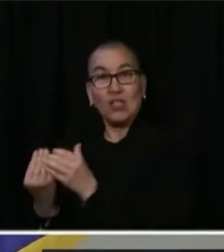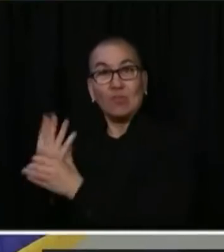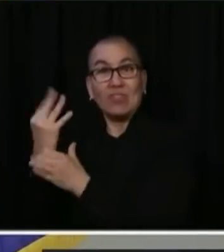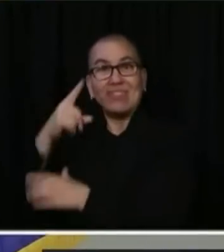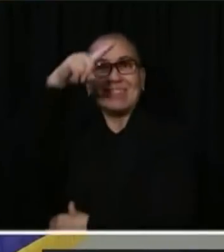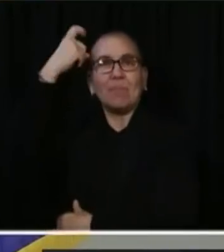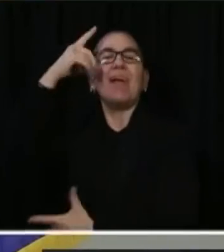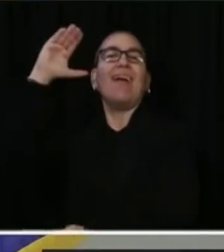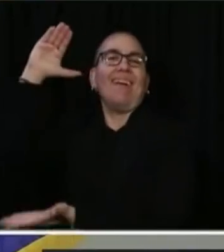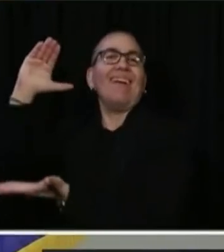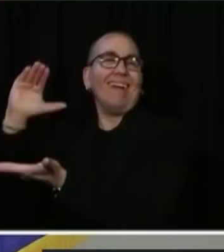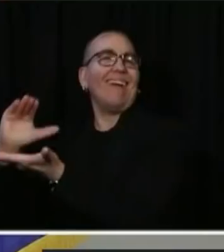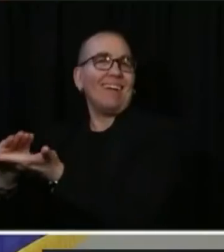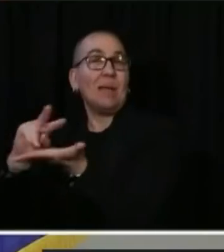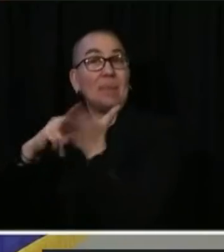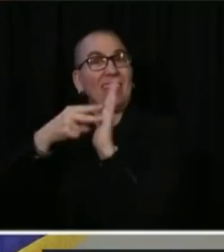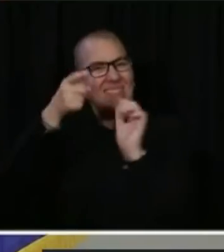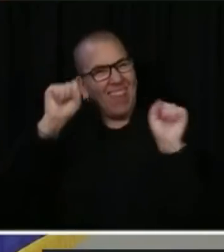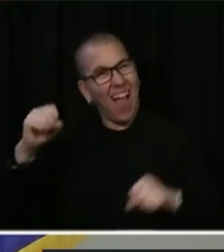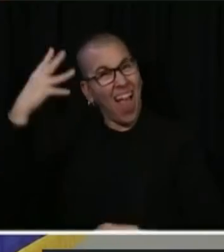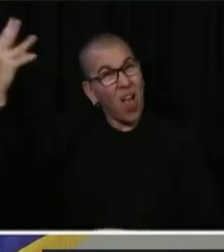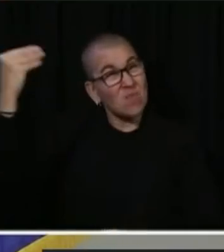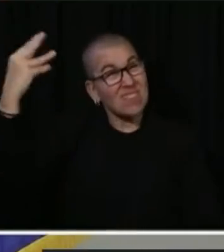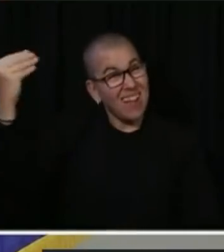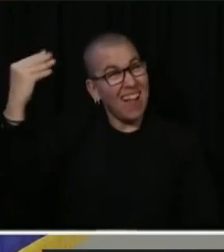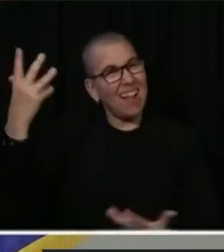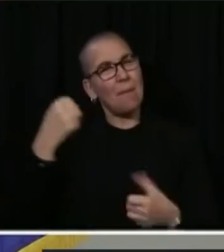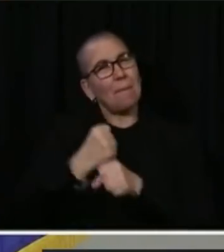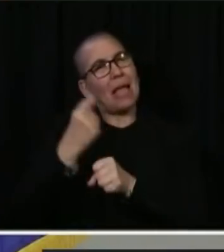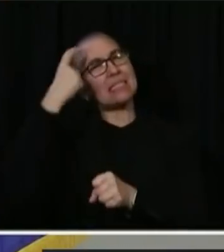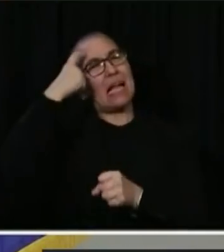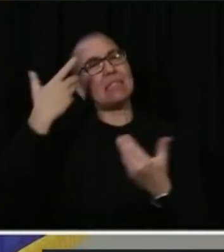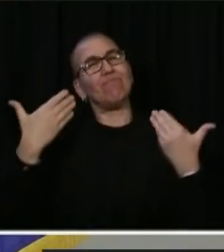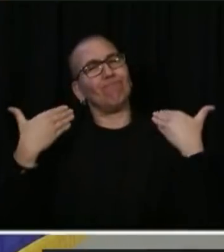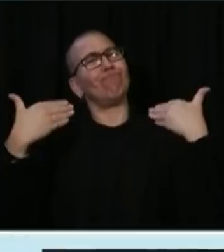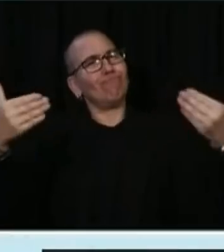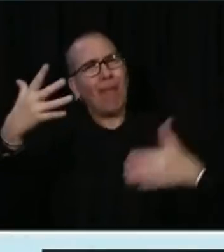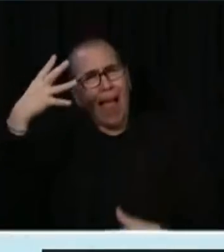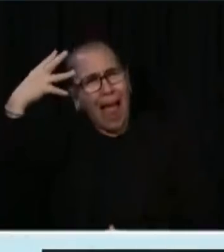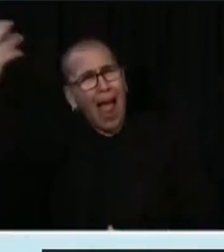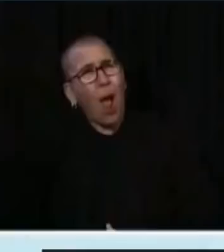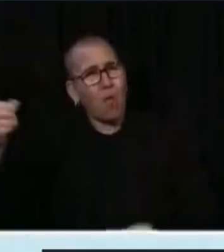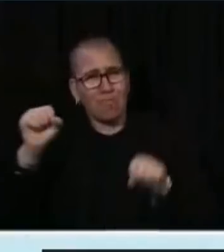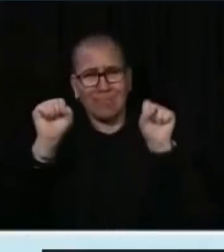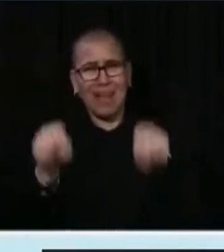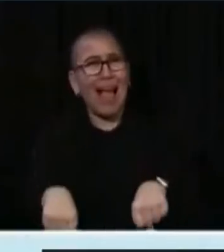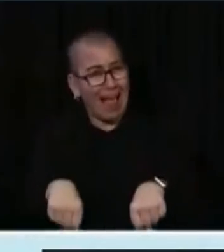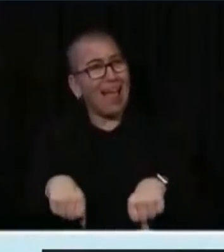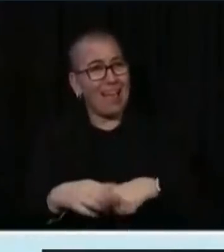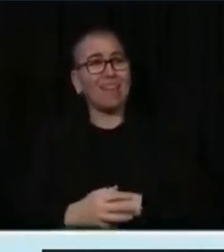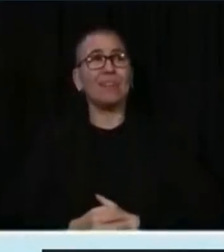PATTERN OF STARTING TO RAMP UP IN THE FALL AND SPANKING IN THE